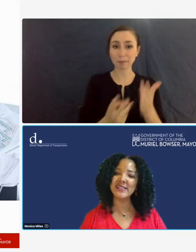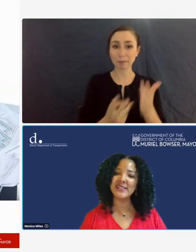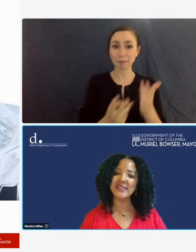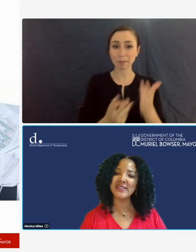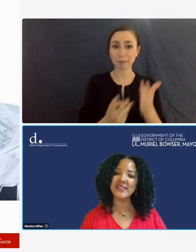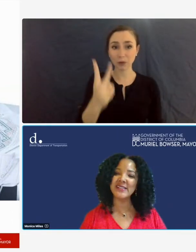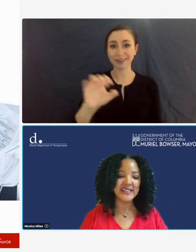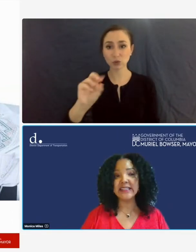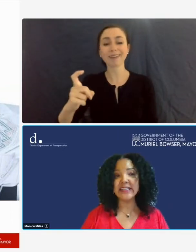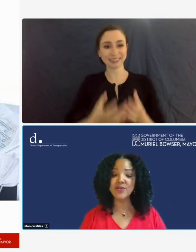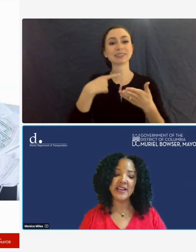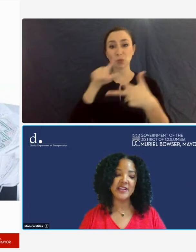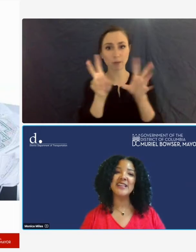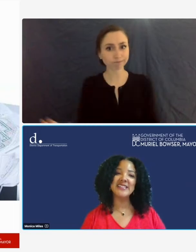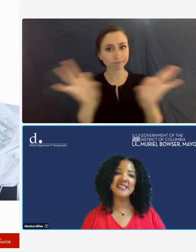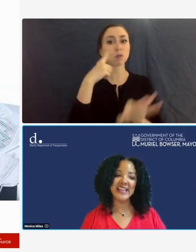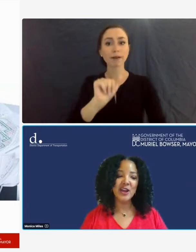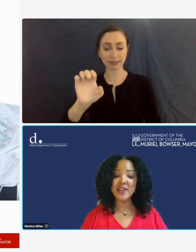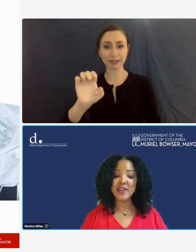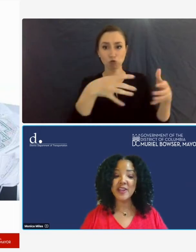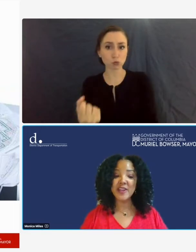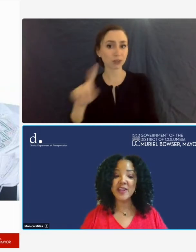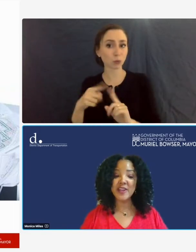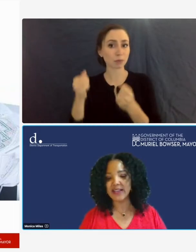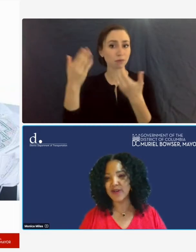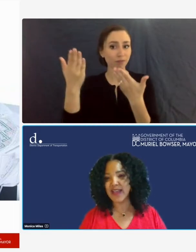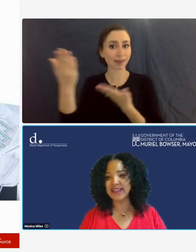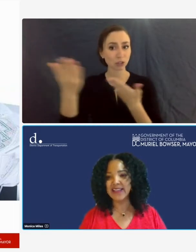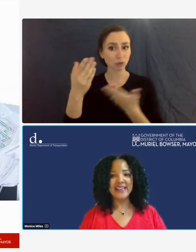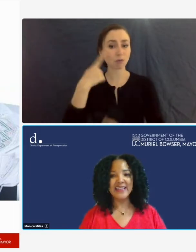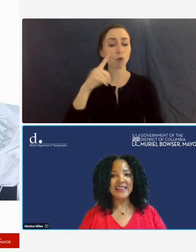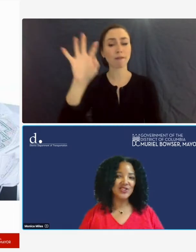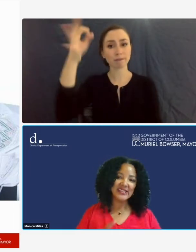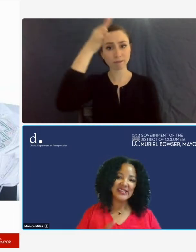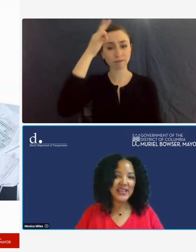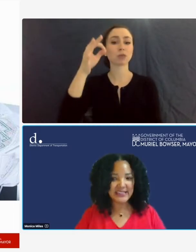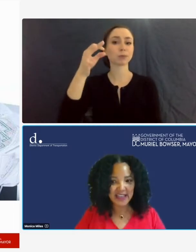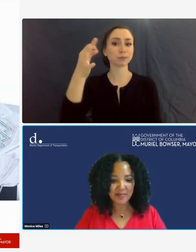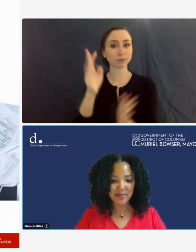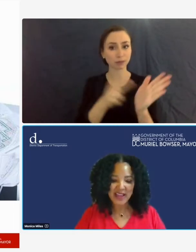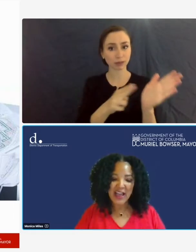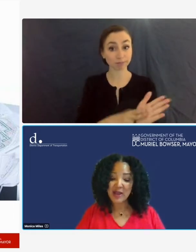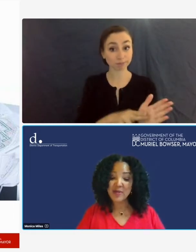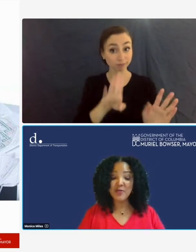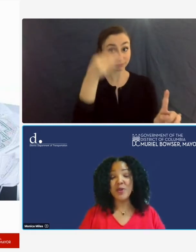understand when they provide services on federal aid contracts so just a little heads up we will